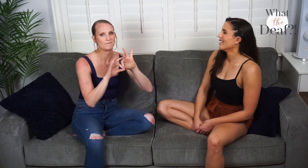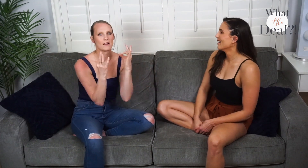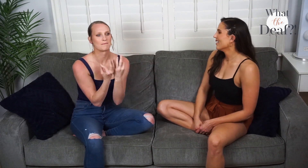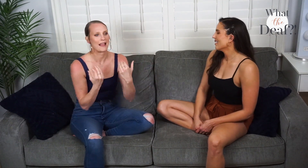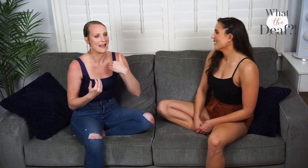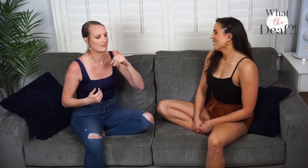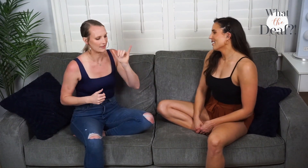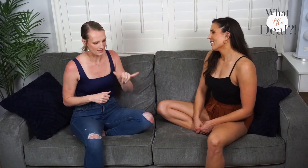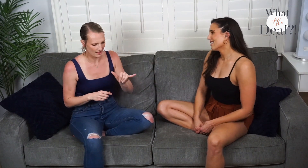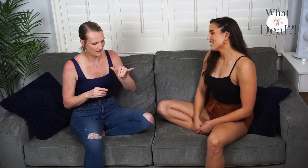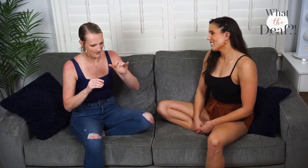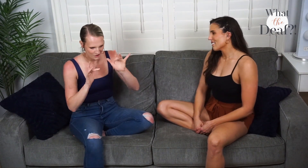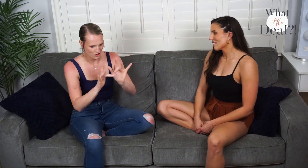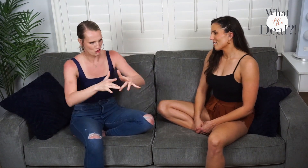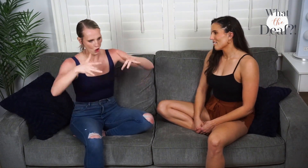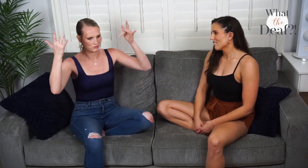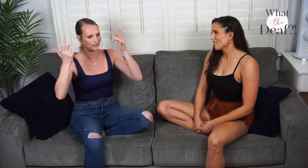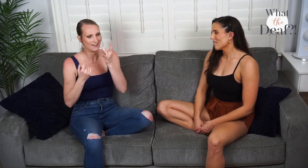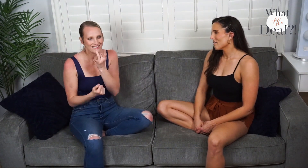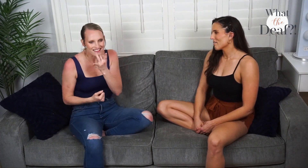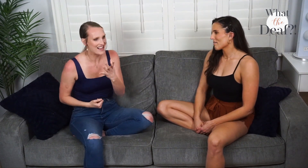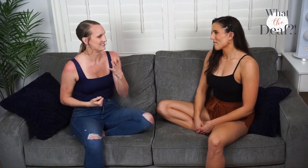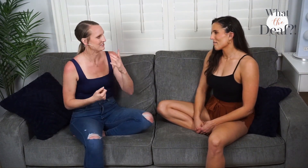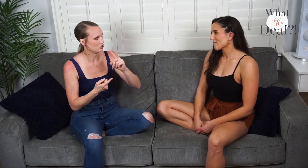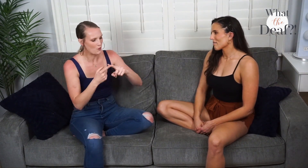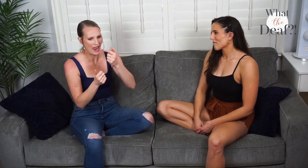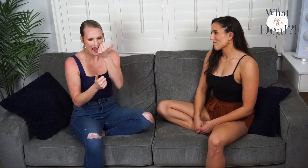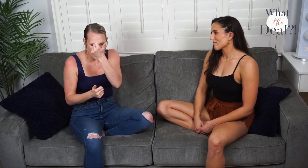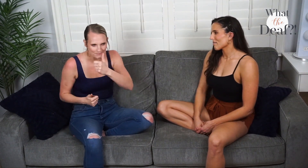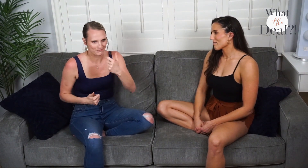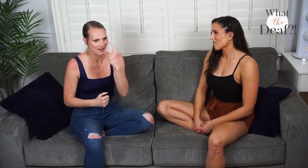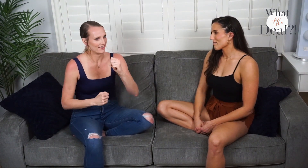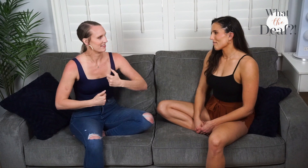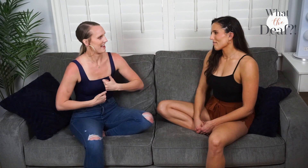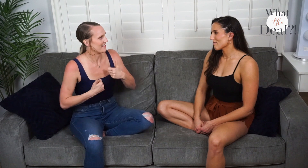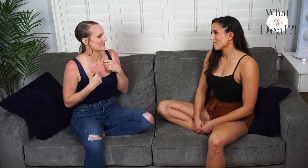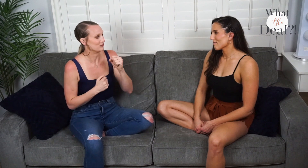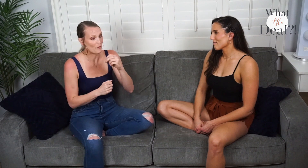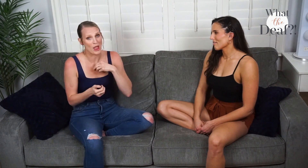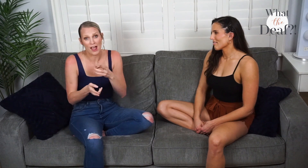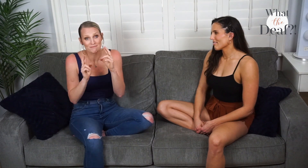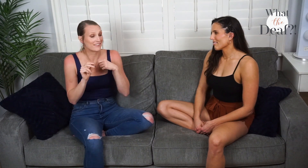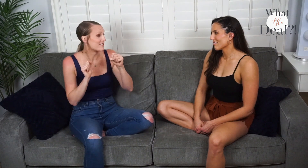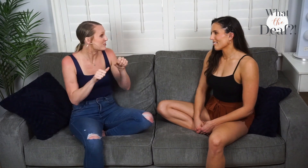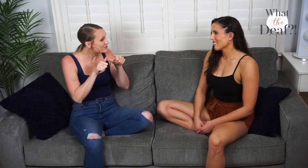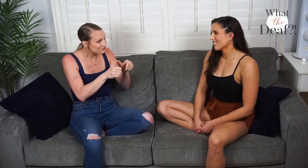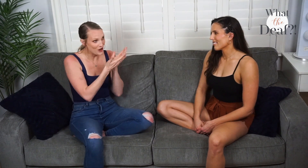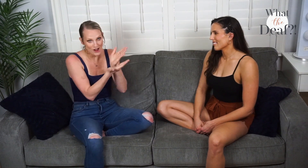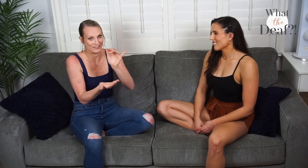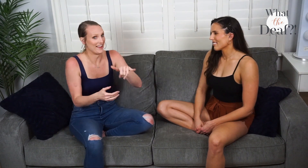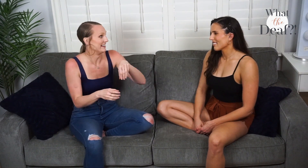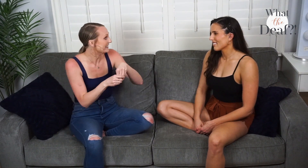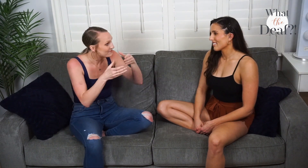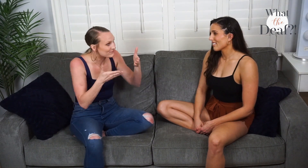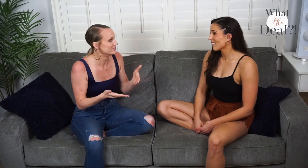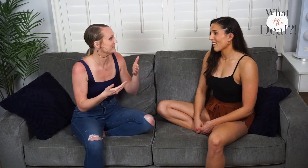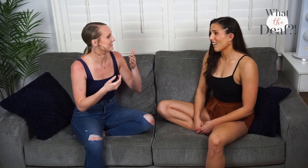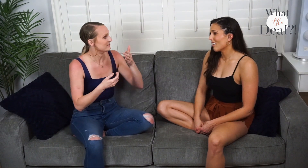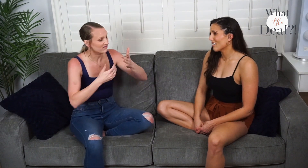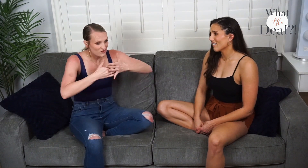Their family has this glow, this light and touches anyone's life. And I hope that I can continue to carry that in person